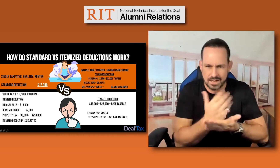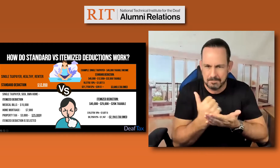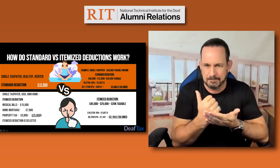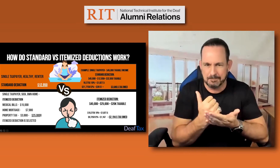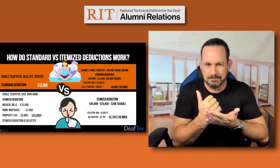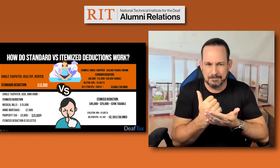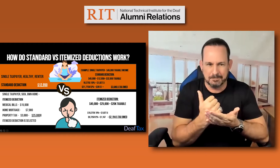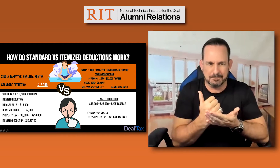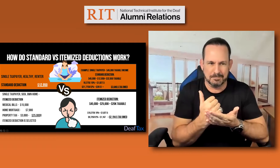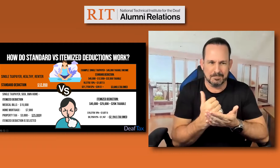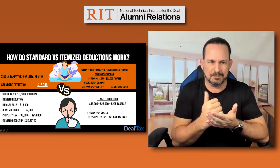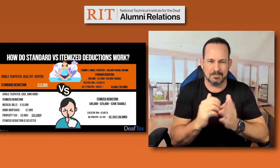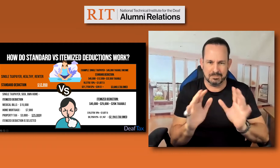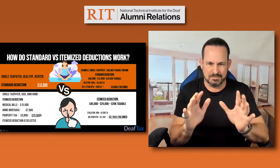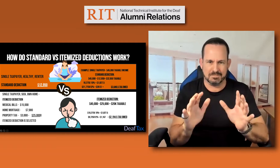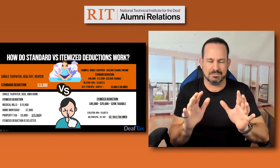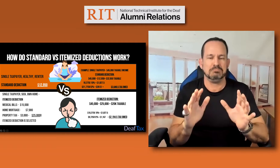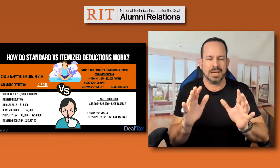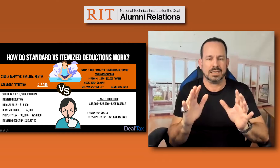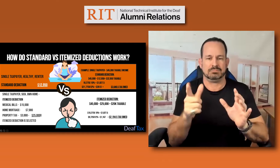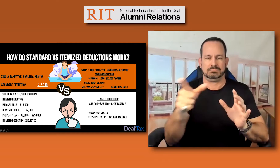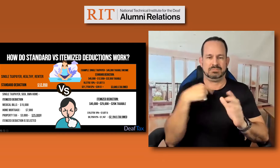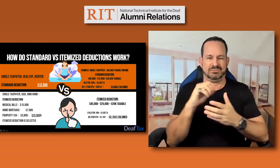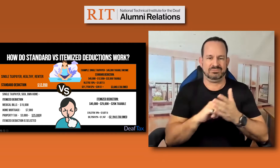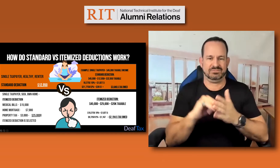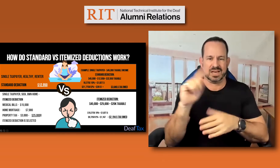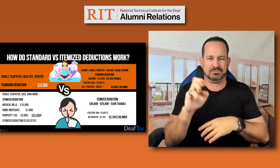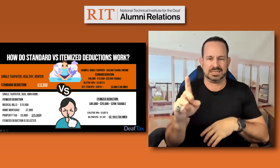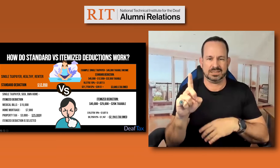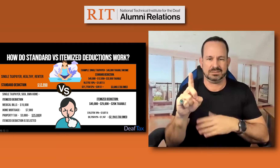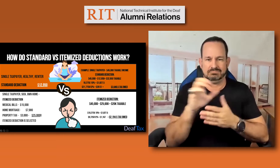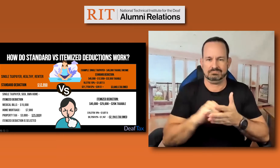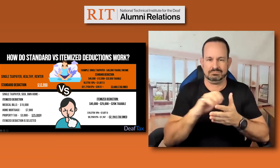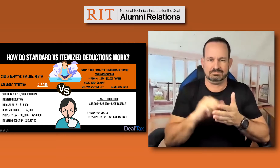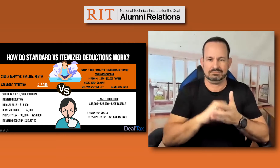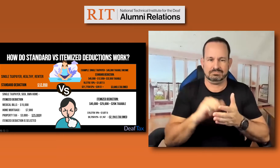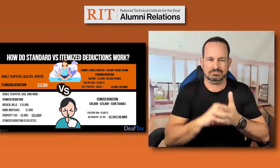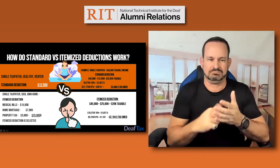Now, this next person has the same income as our first example,